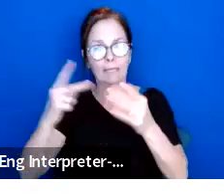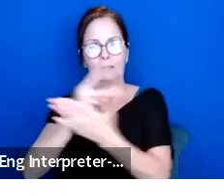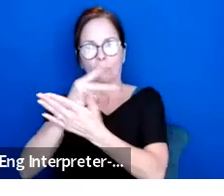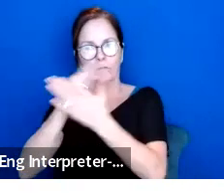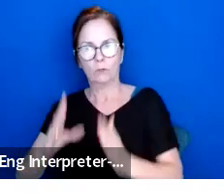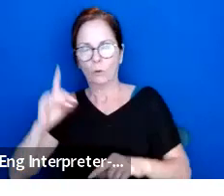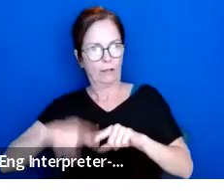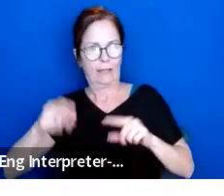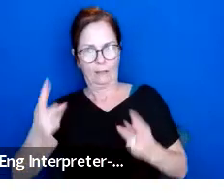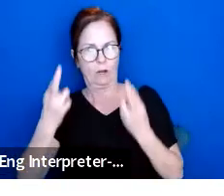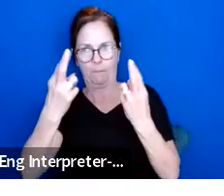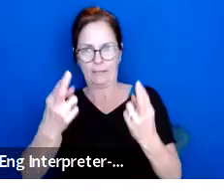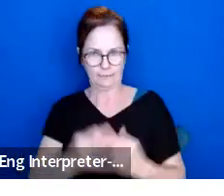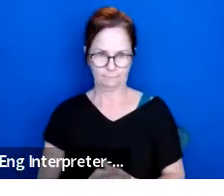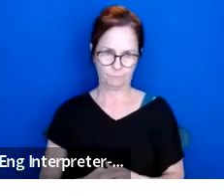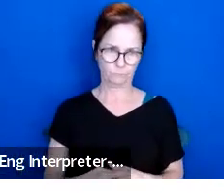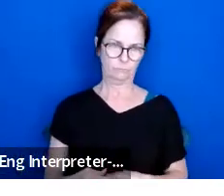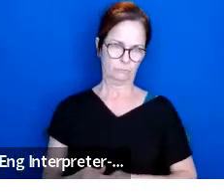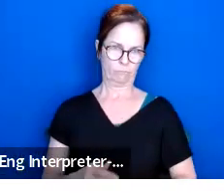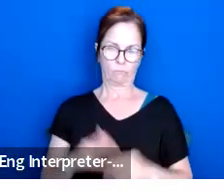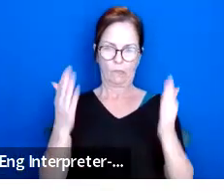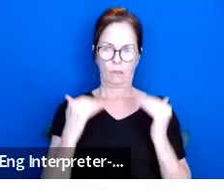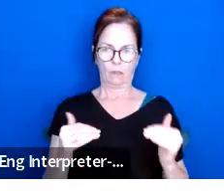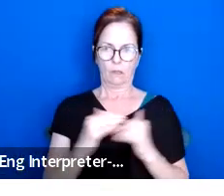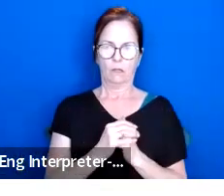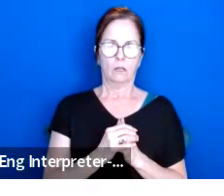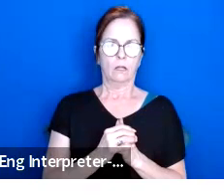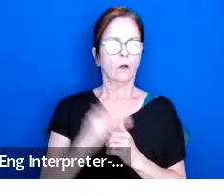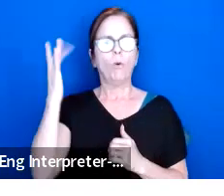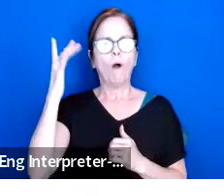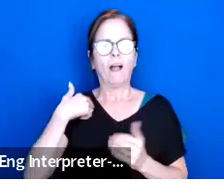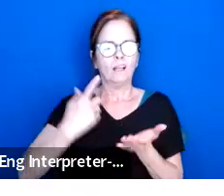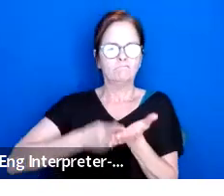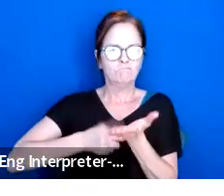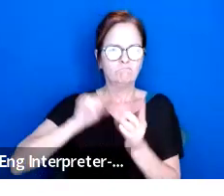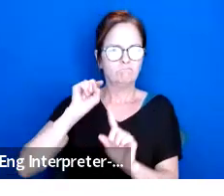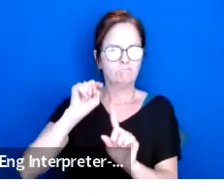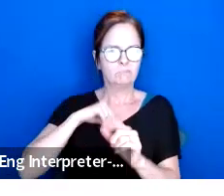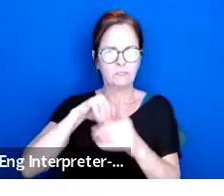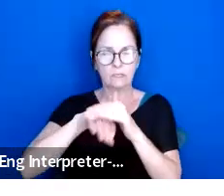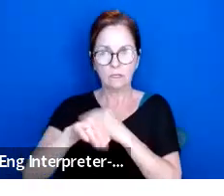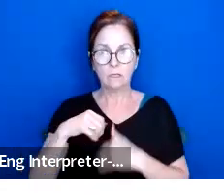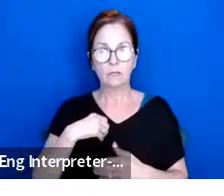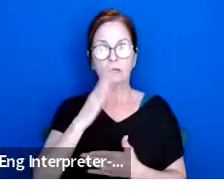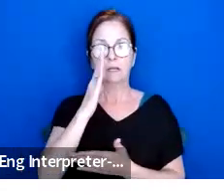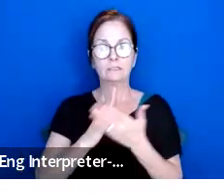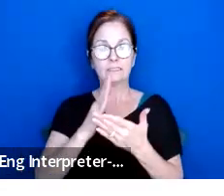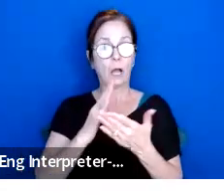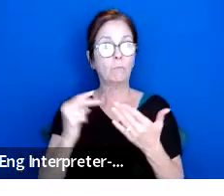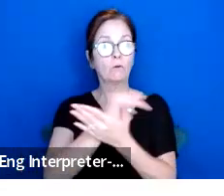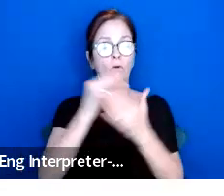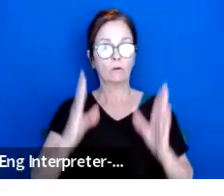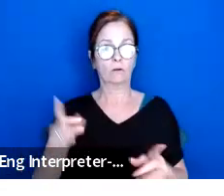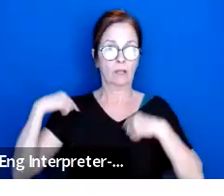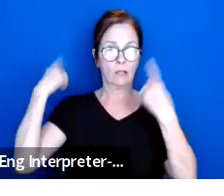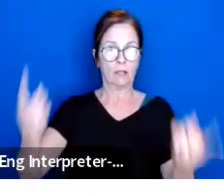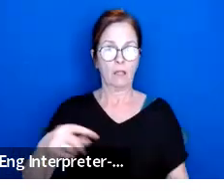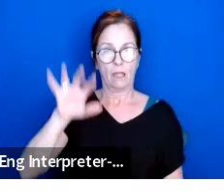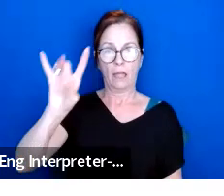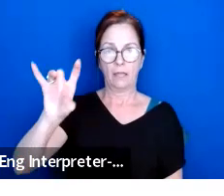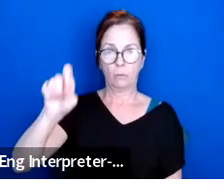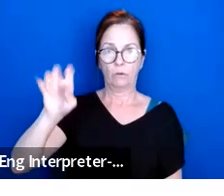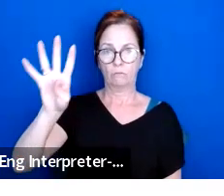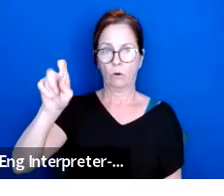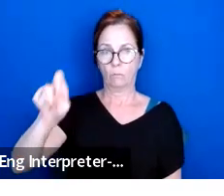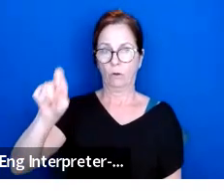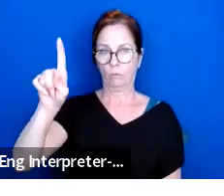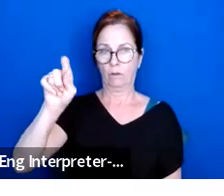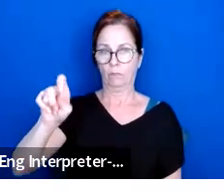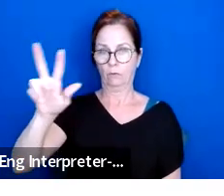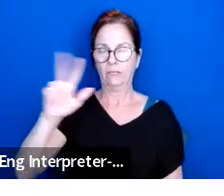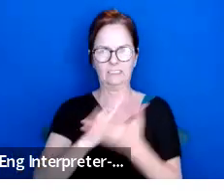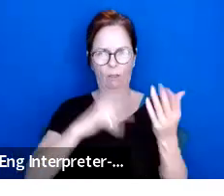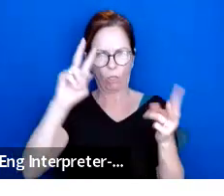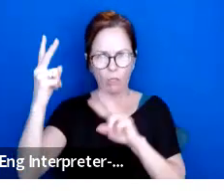The reason we mentioned this is, Some reviewers have falsely interpreted 8.4 point 1 3 of the contract which is reads adjusts methodologies pursues with diverse and or special needs and or different learning styles to be an accessibility standard.